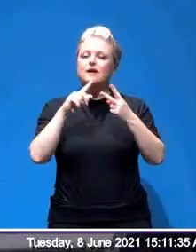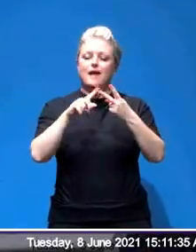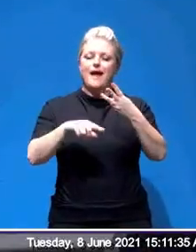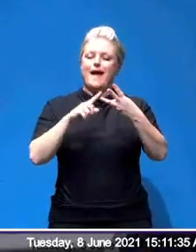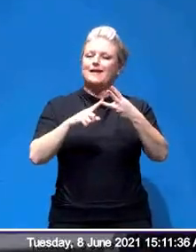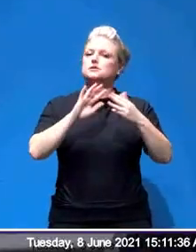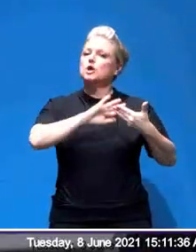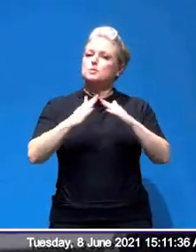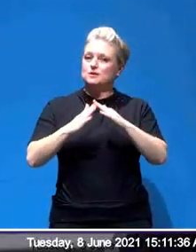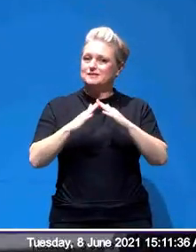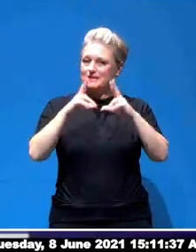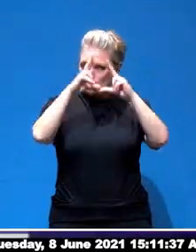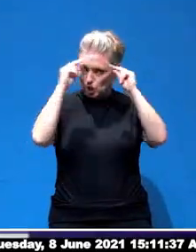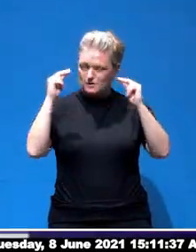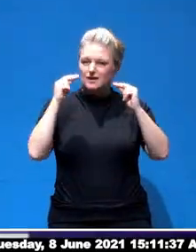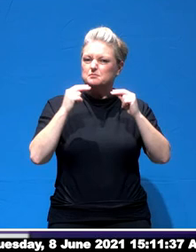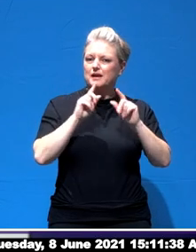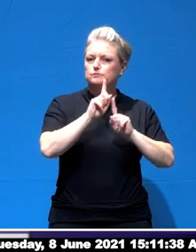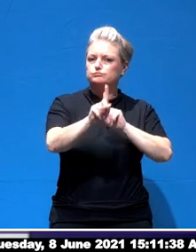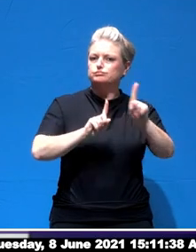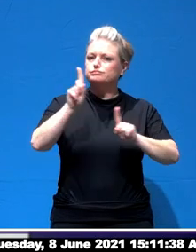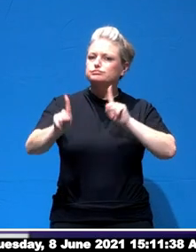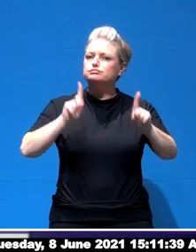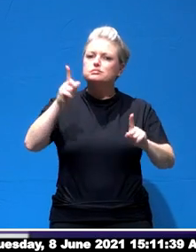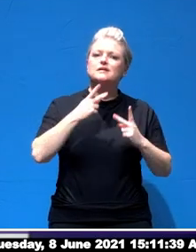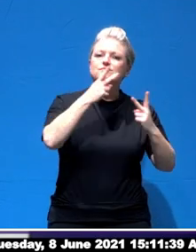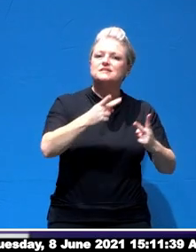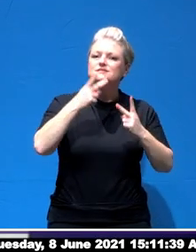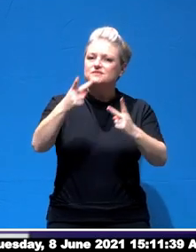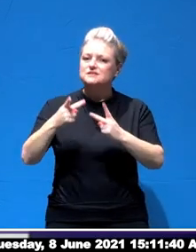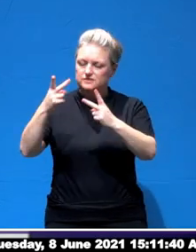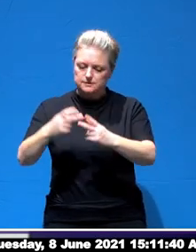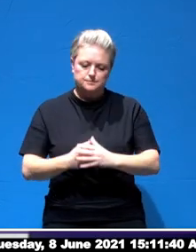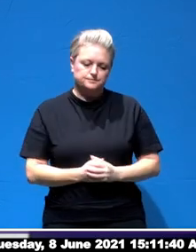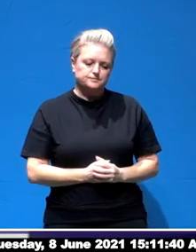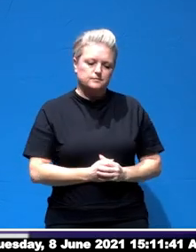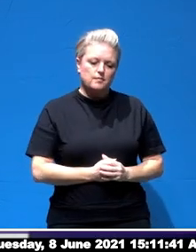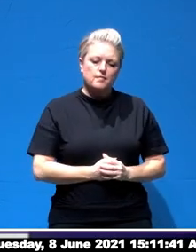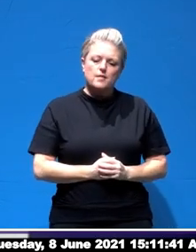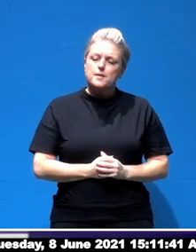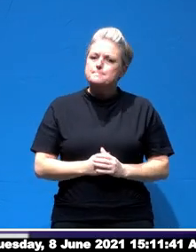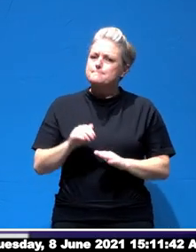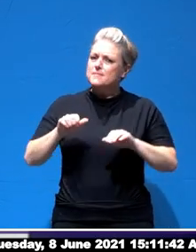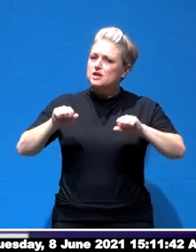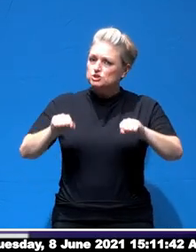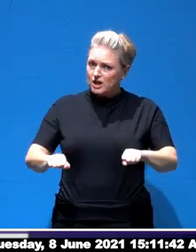May I ask, are all 530 clients participants in the NDIS? No, they are not.